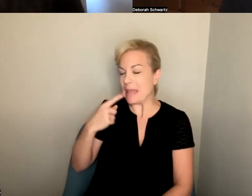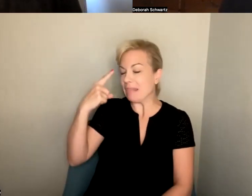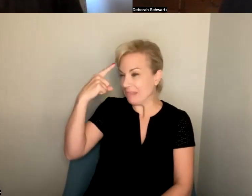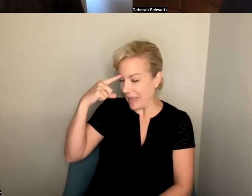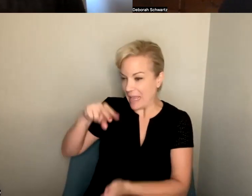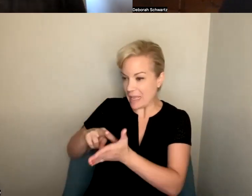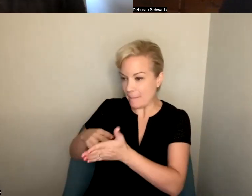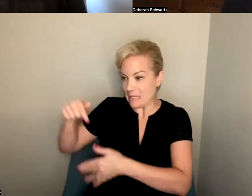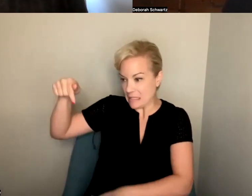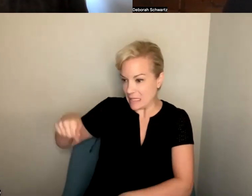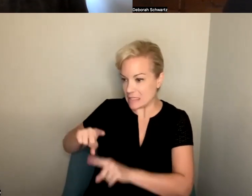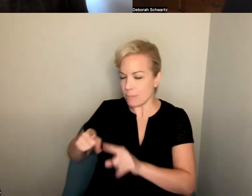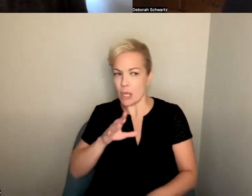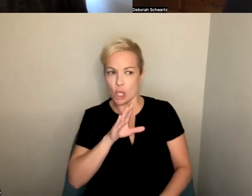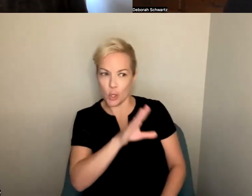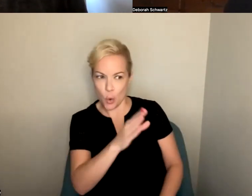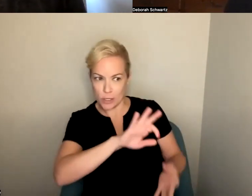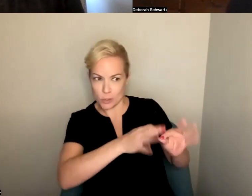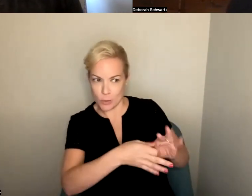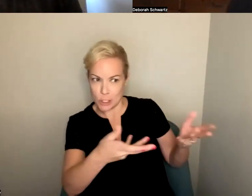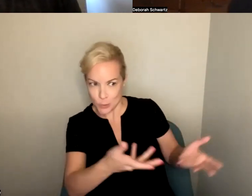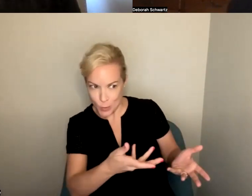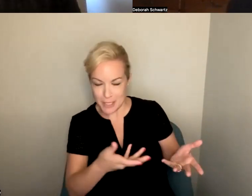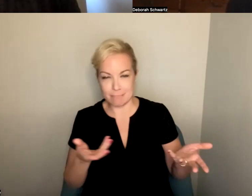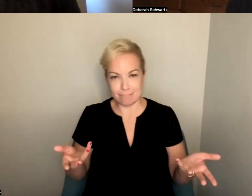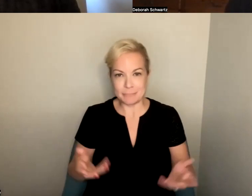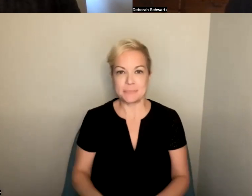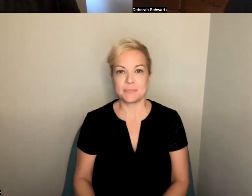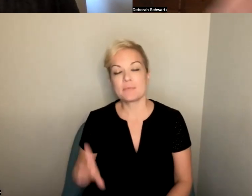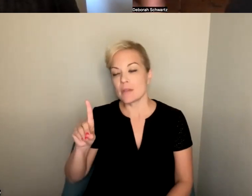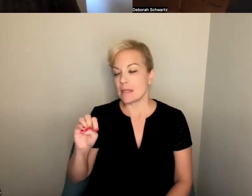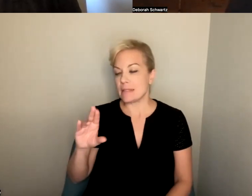That's great. Do you imagine, Kevin that at some point, say at the New York State